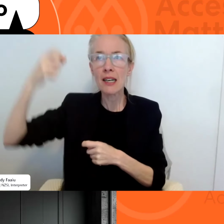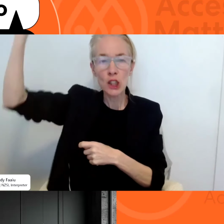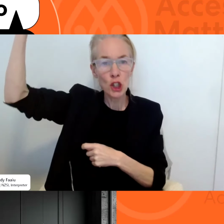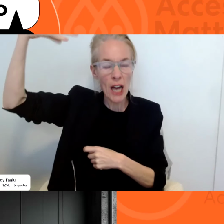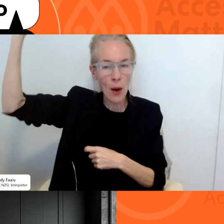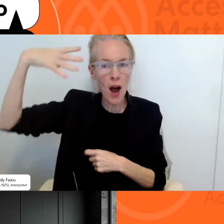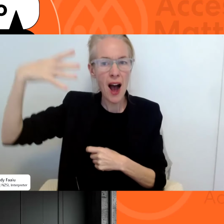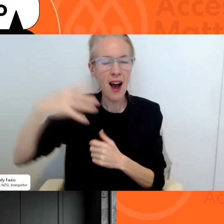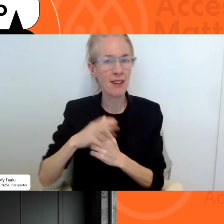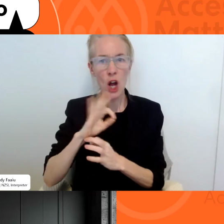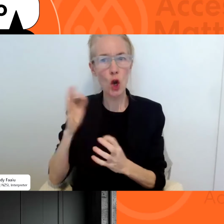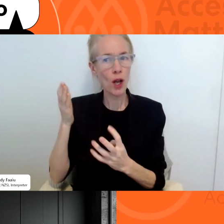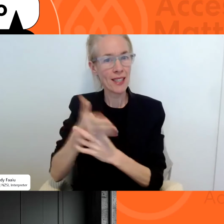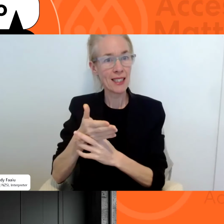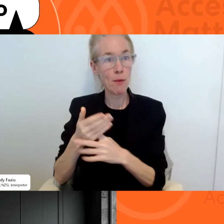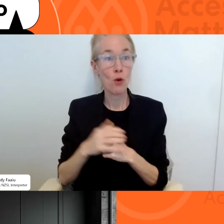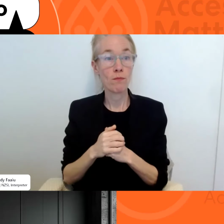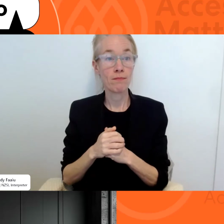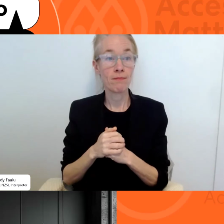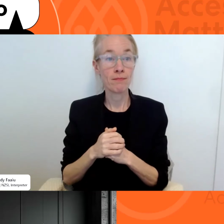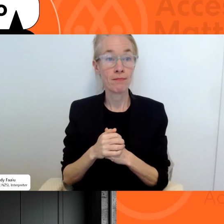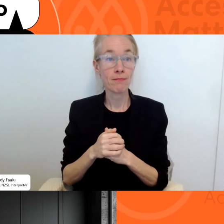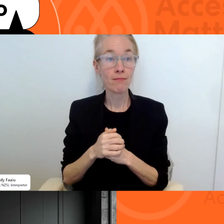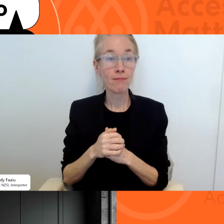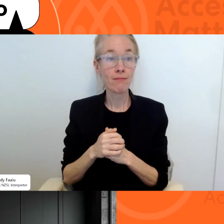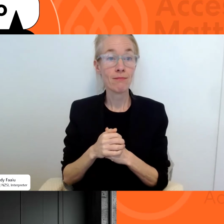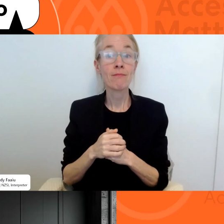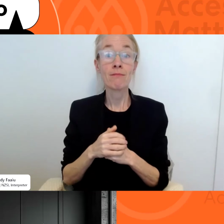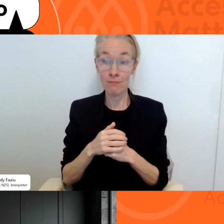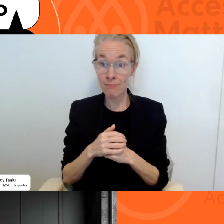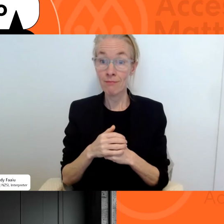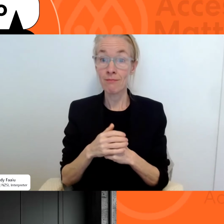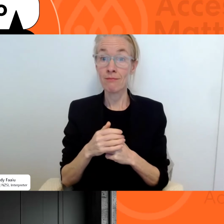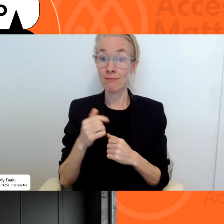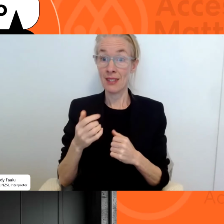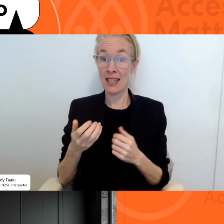area that I chose, I did a lot of research about the built environment